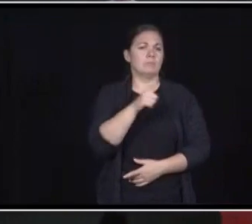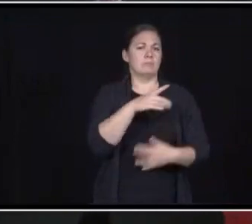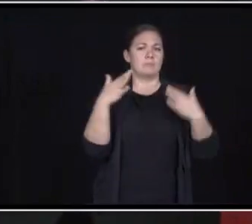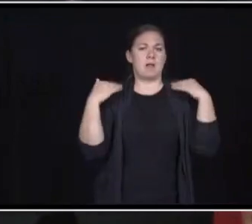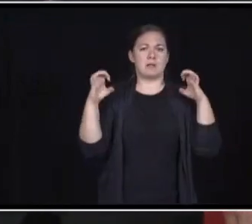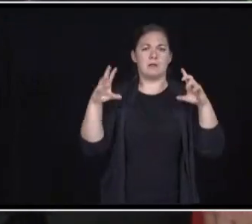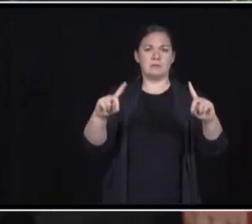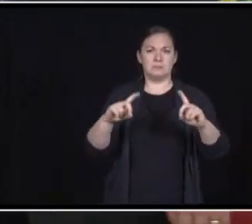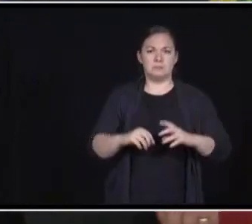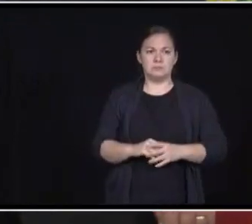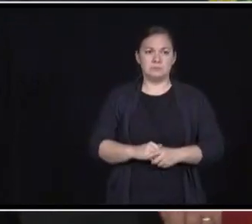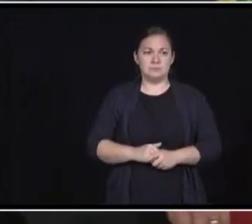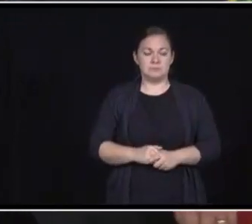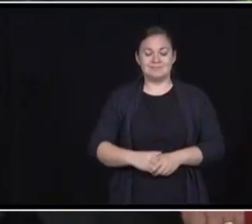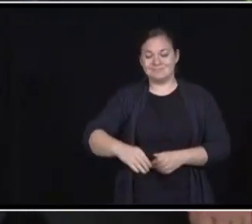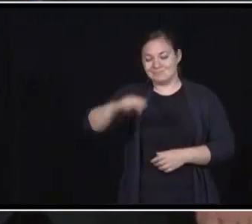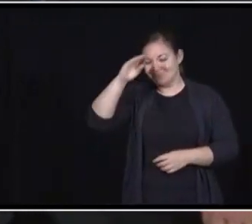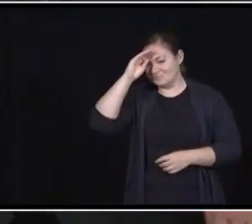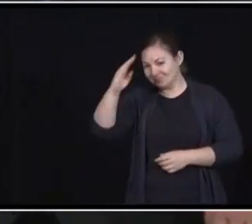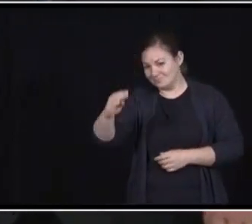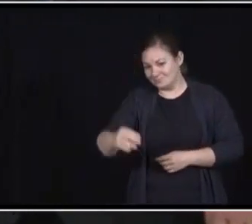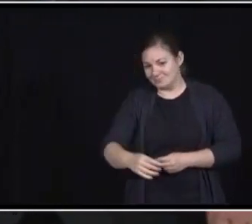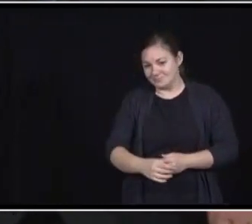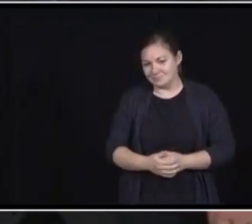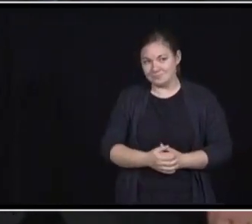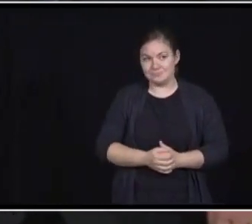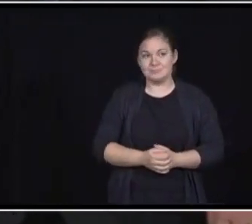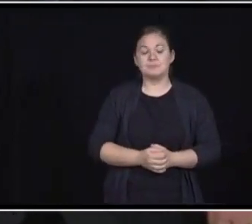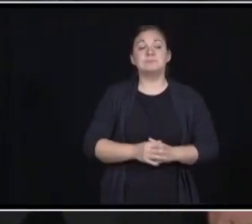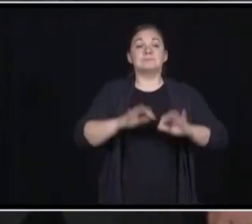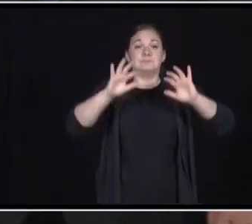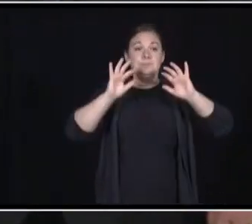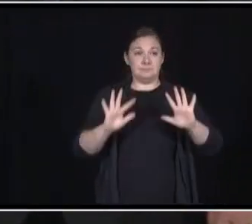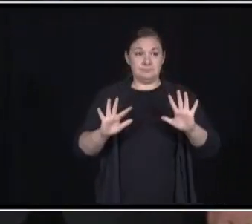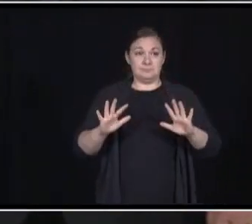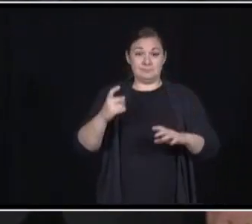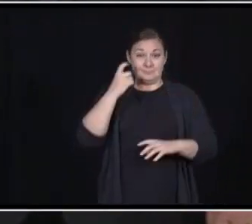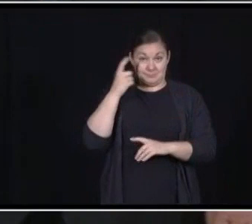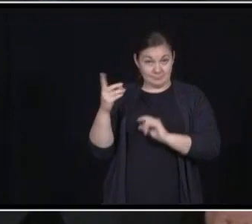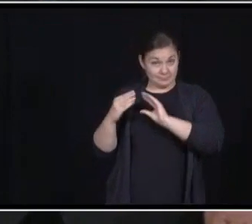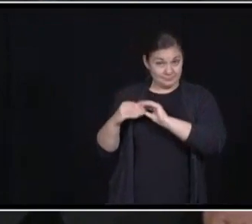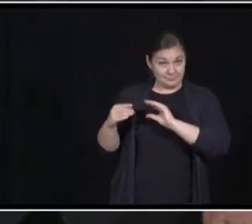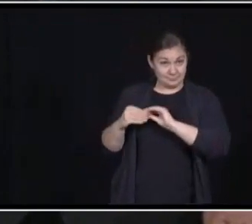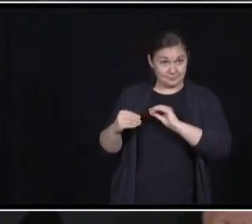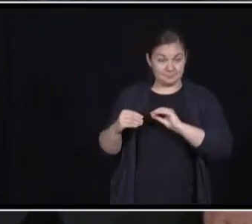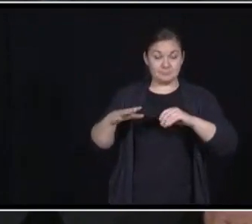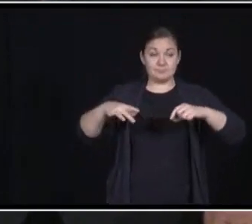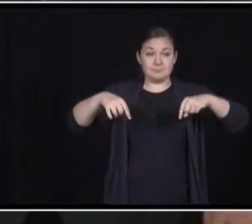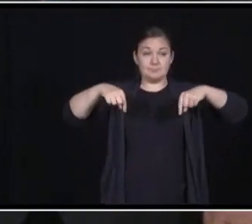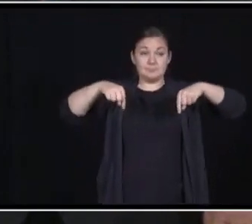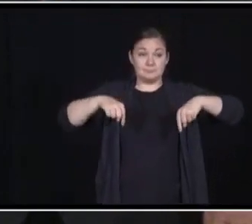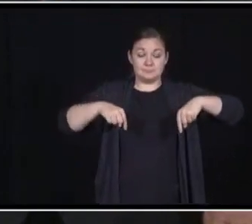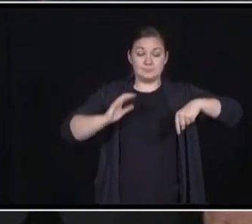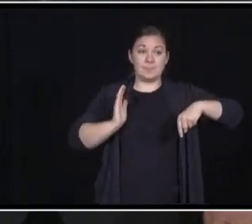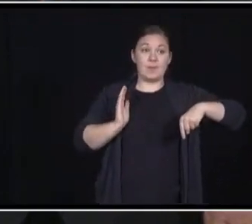language education, specially during COVID 19 is not a priority for your government? It is a high priority and I will pass it over to the Minister of education.